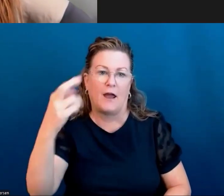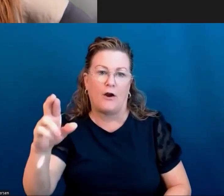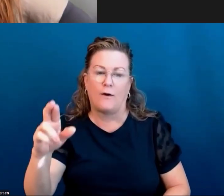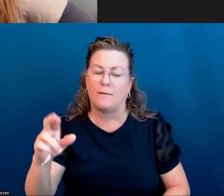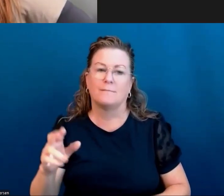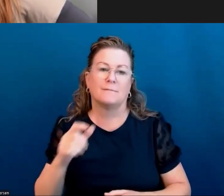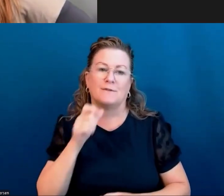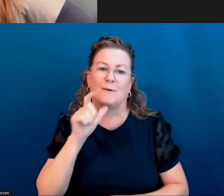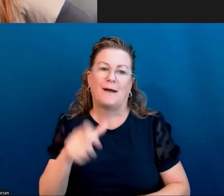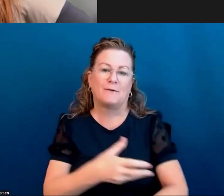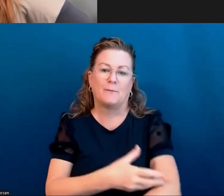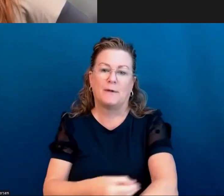Stephanie Solga: Hmm, that's helpful. Thank you.